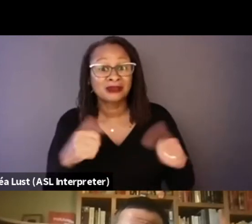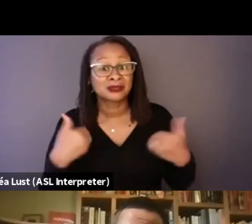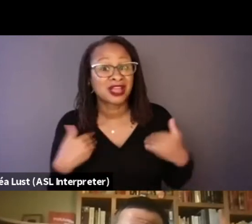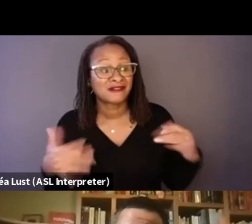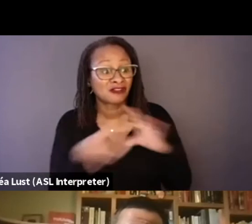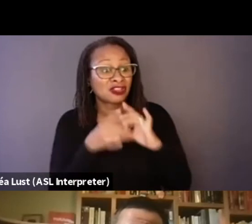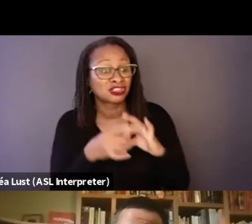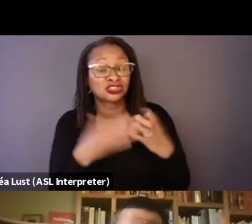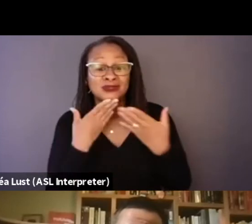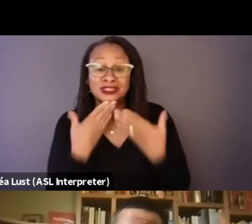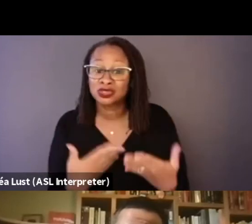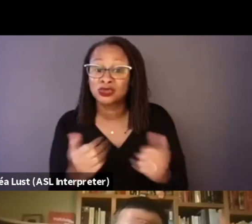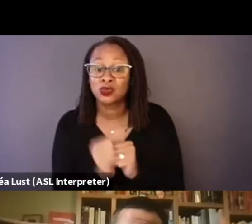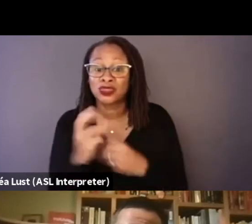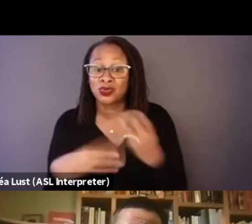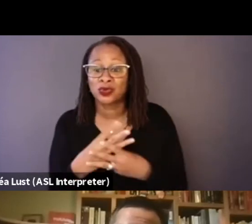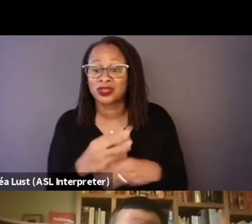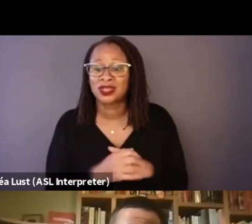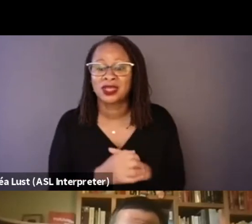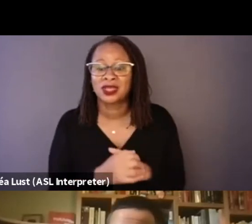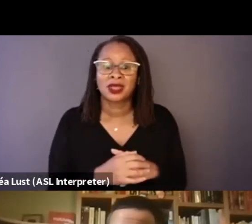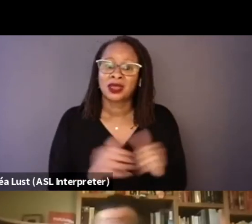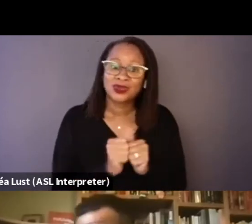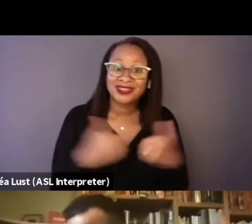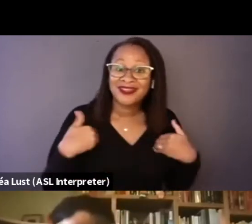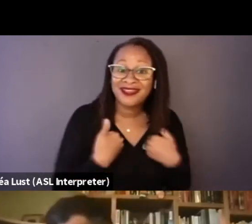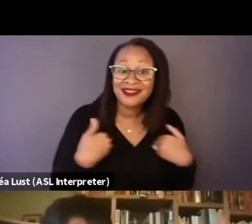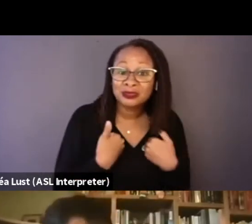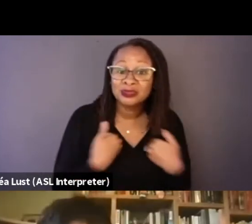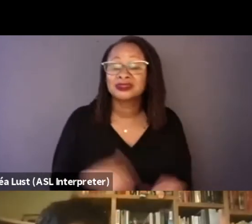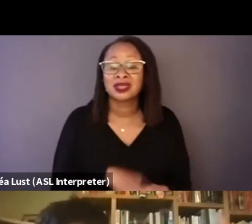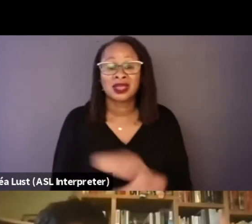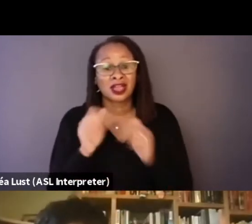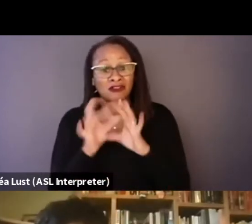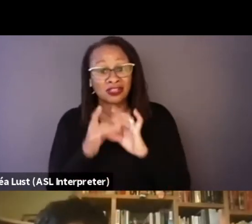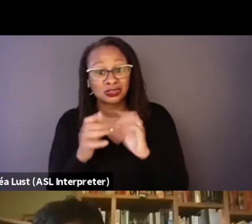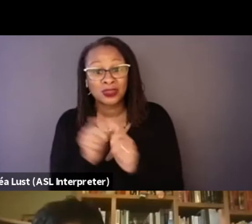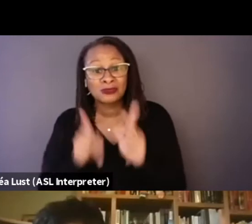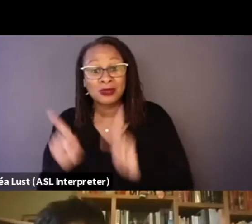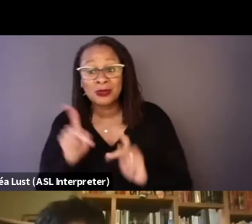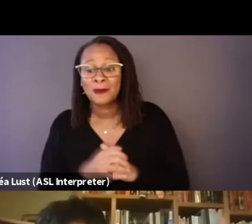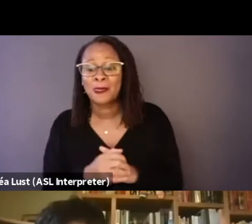Not with your animal, and with the relationship with people, this is a-